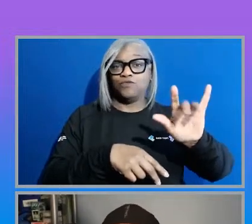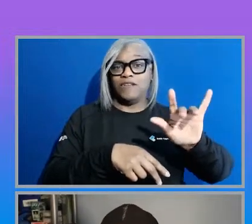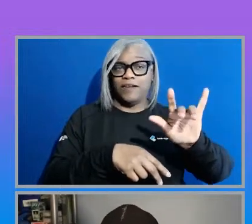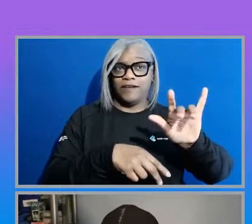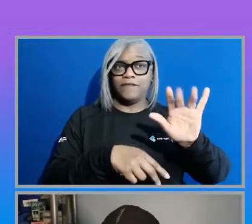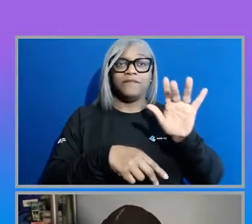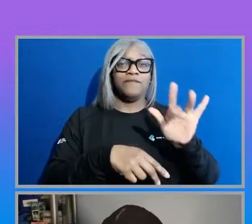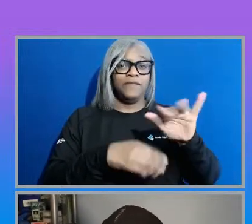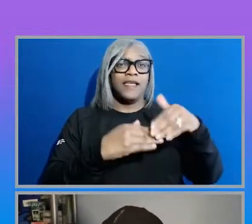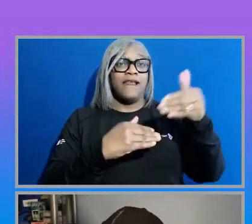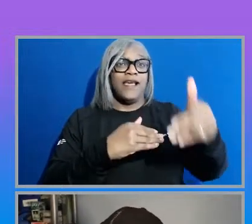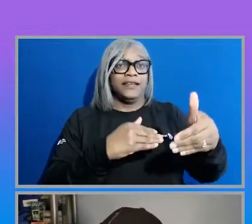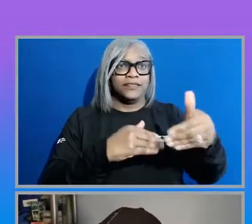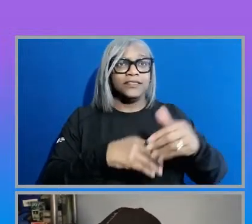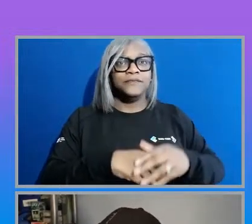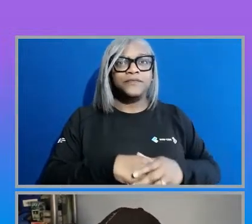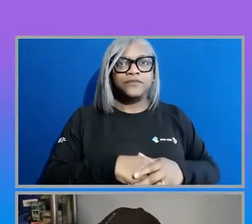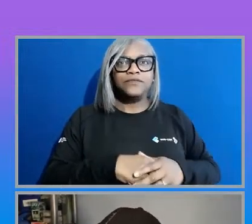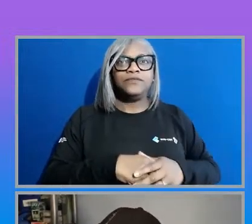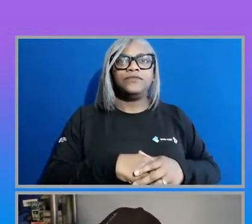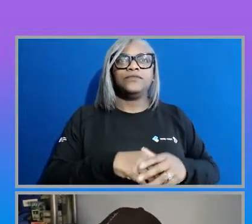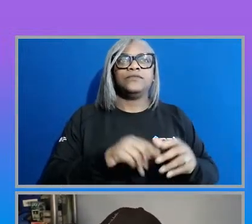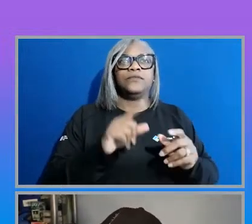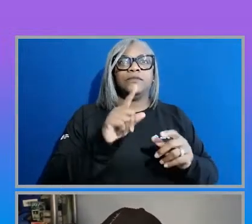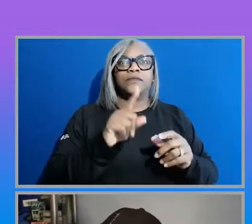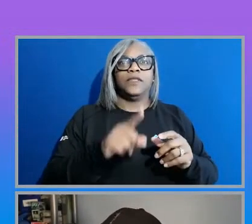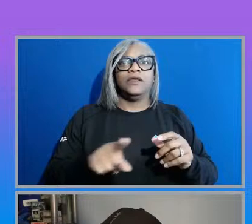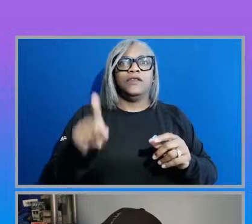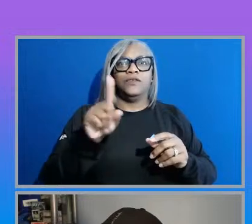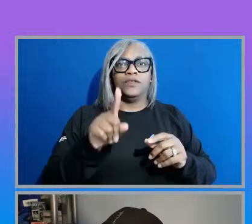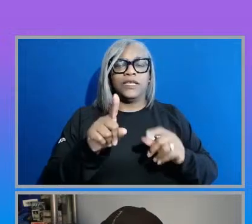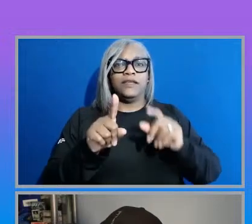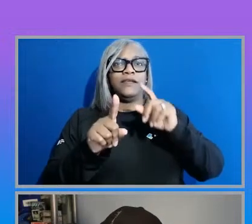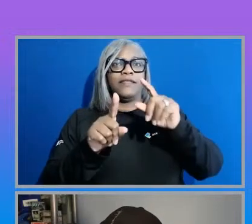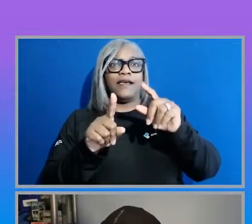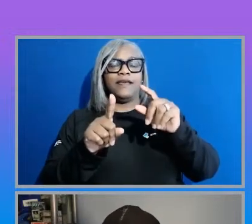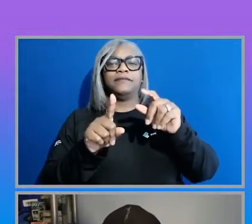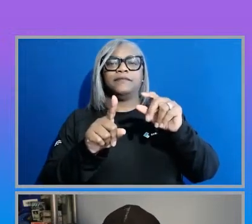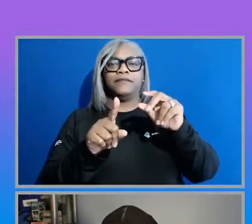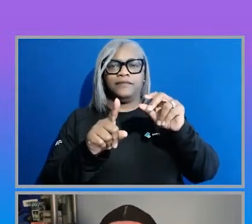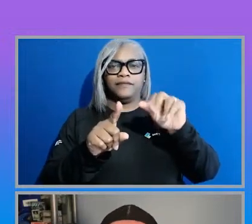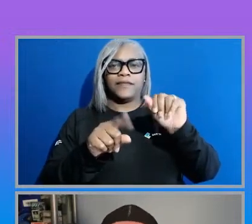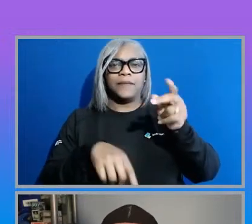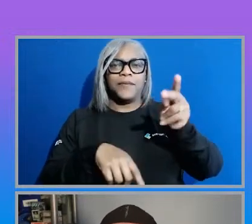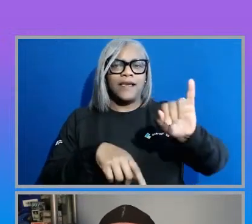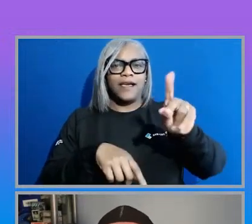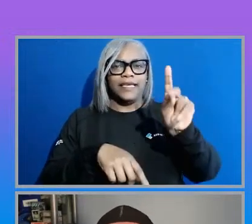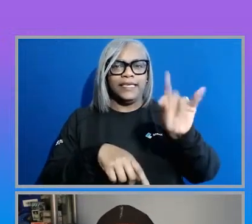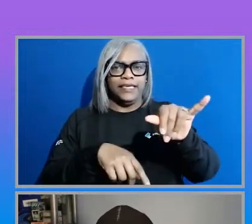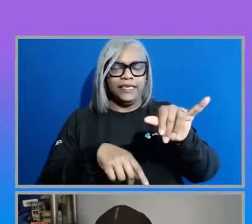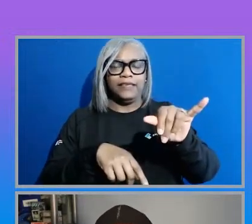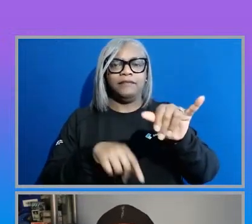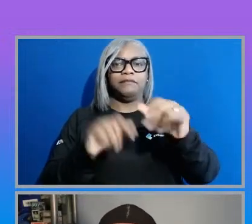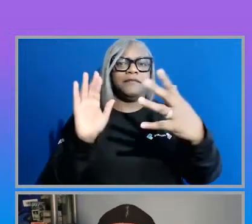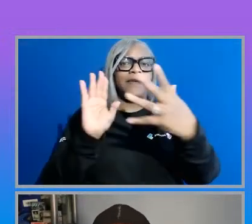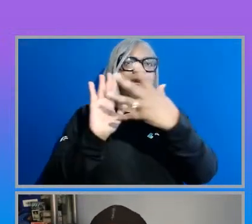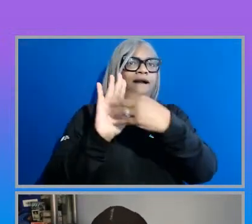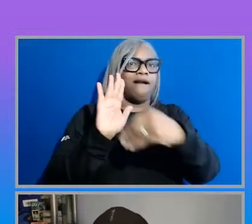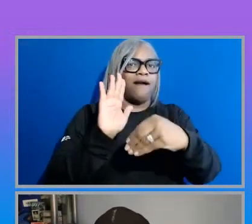then what developer is going to do? It's going to provide me with an API key. I'm going to copy that, and then it's going